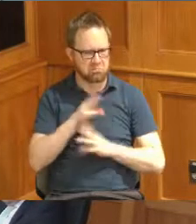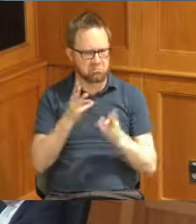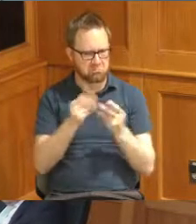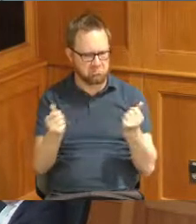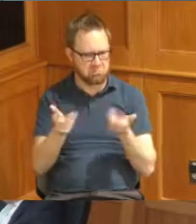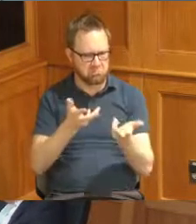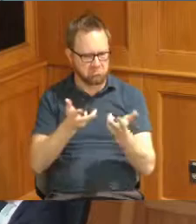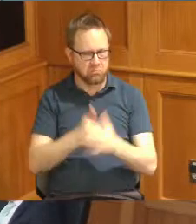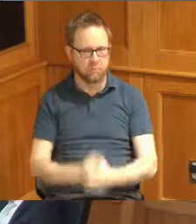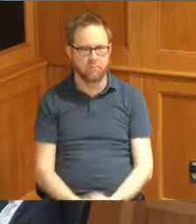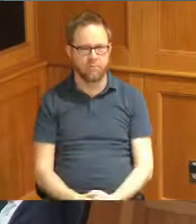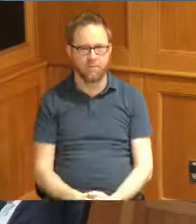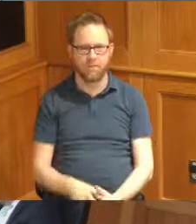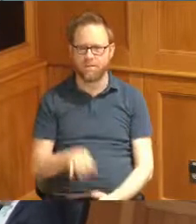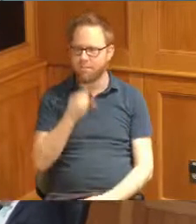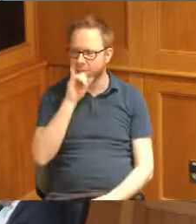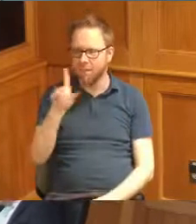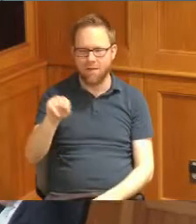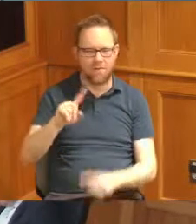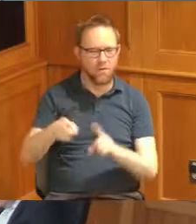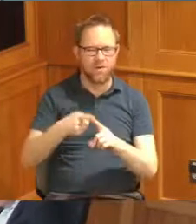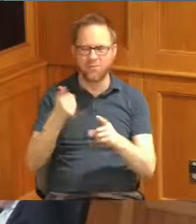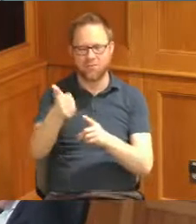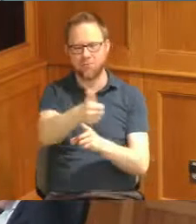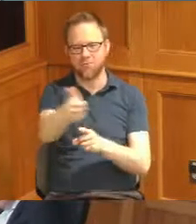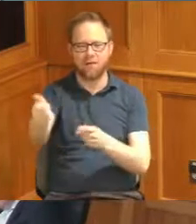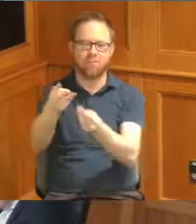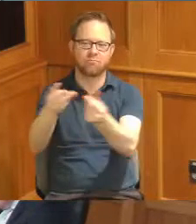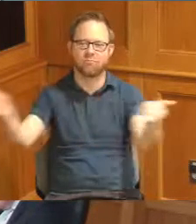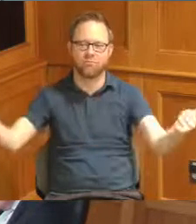thank you we love it when y'all resolve what you're saying yourself make us look great okay